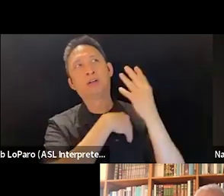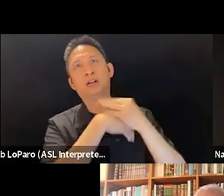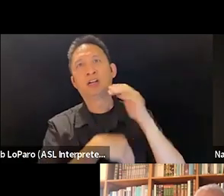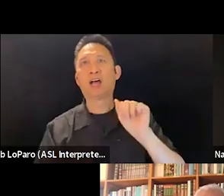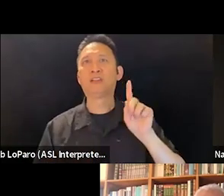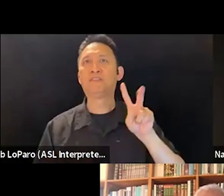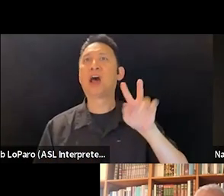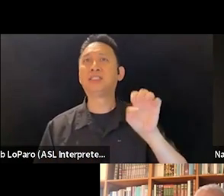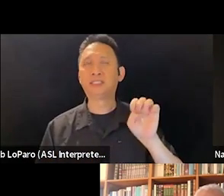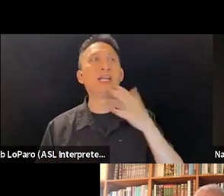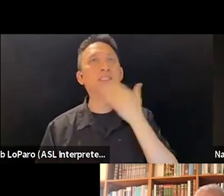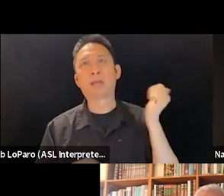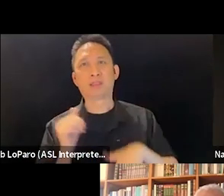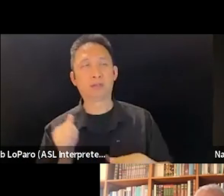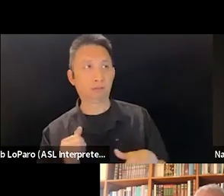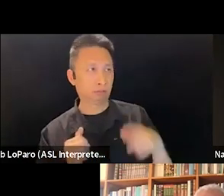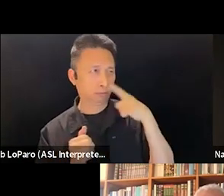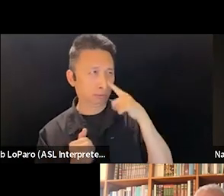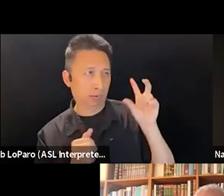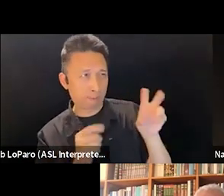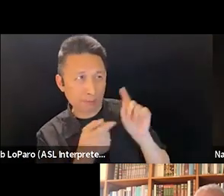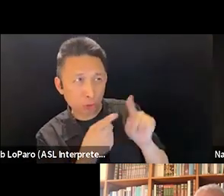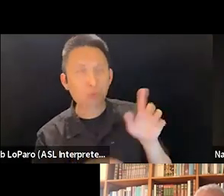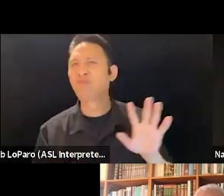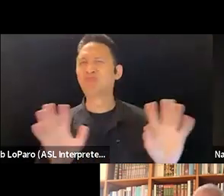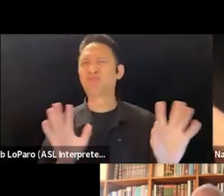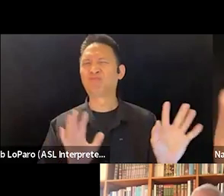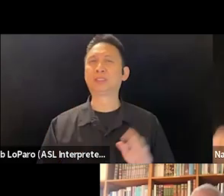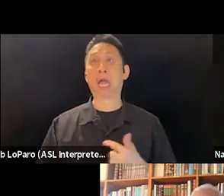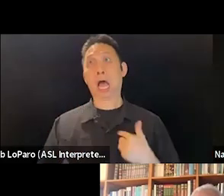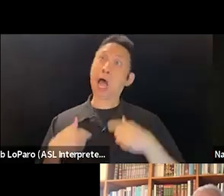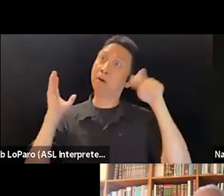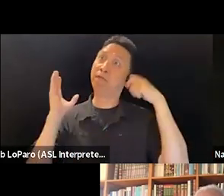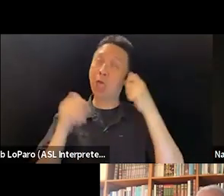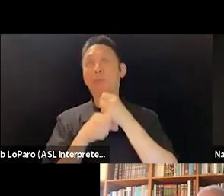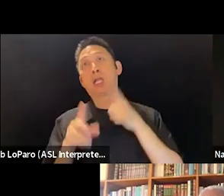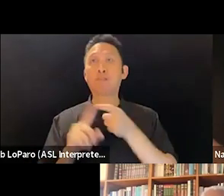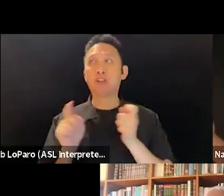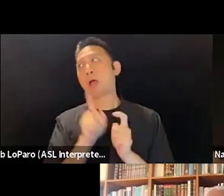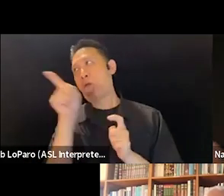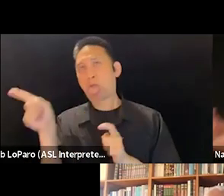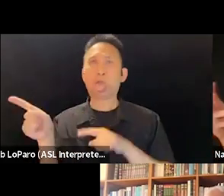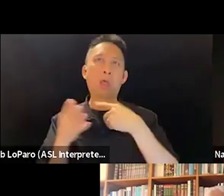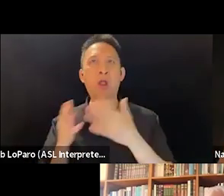can I come pitch you? Because if you say, you know, I'm a filmmaker from whatever part of the country or the world, I've got this thing.